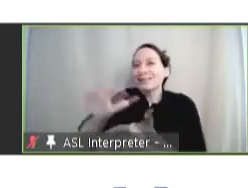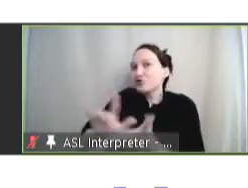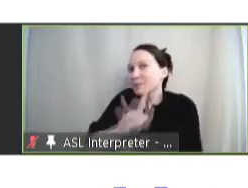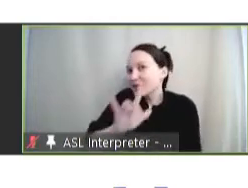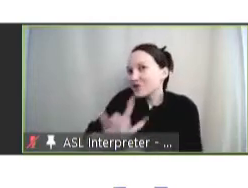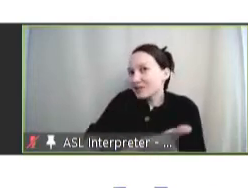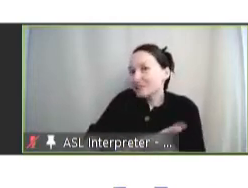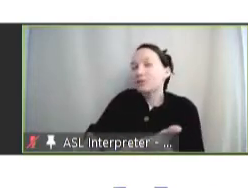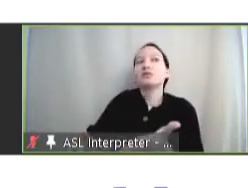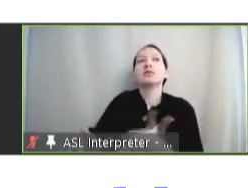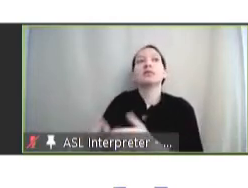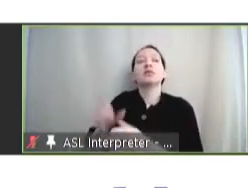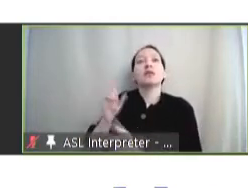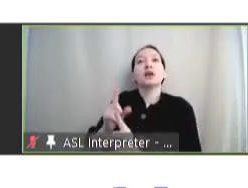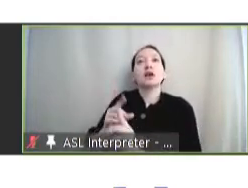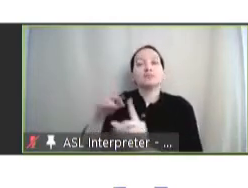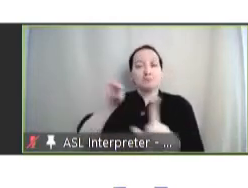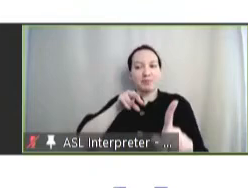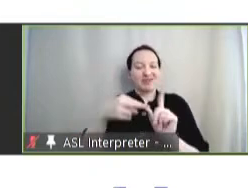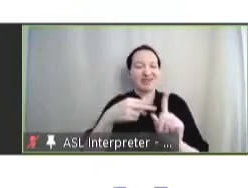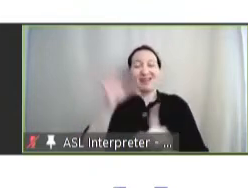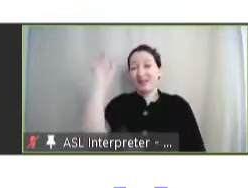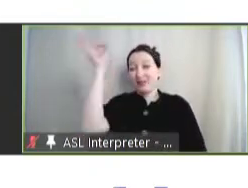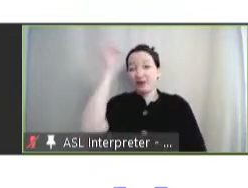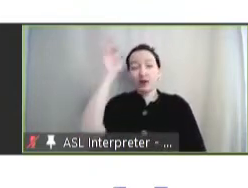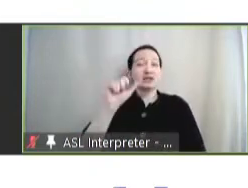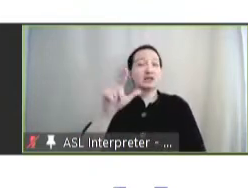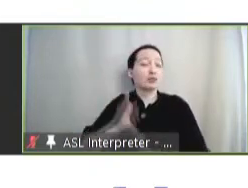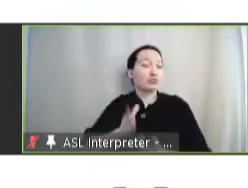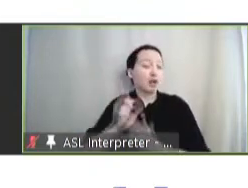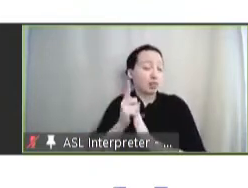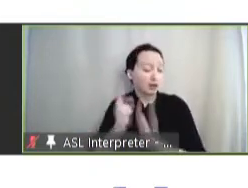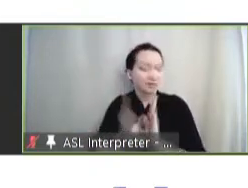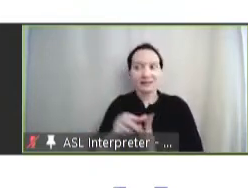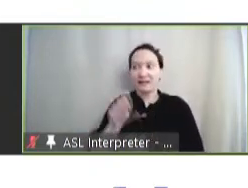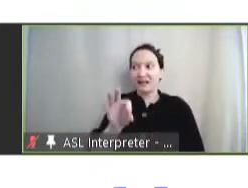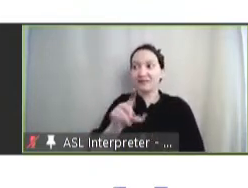objective. But under federal civil rights laws, you know, even if there is such a reason,